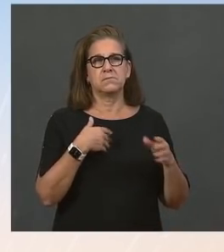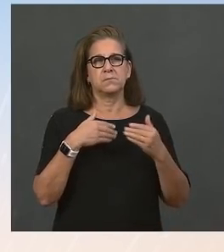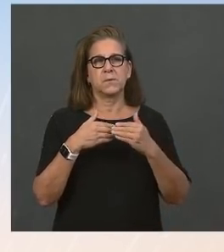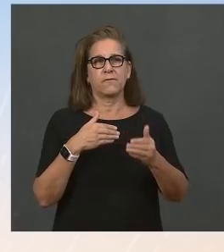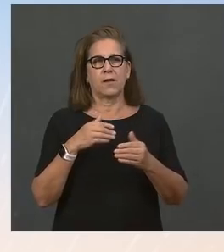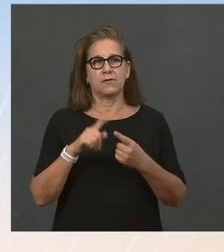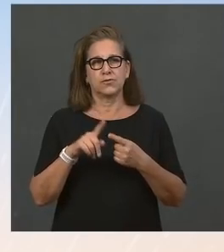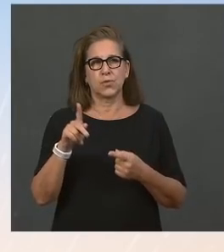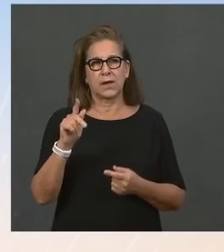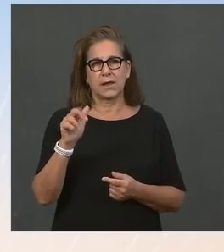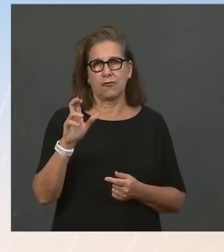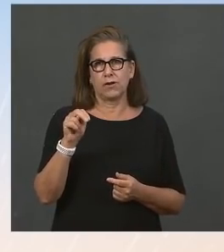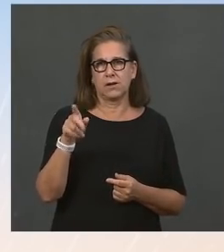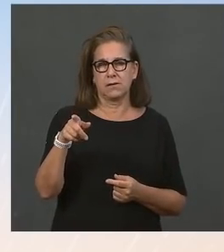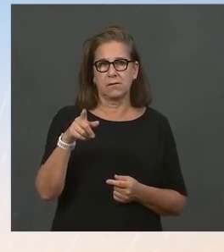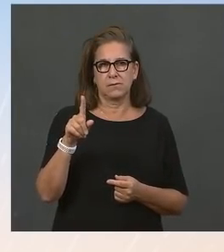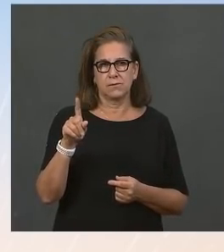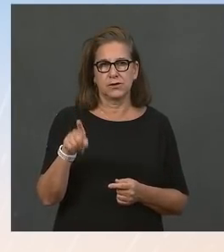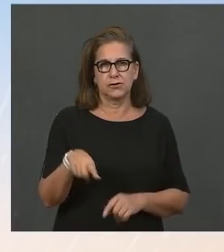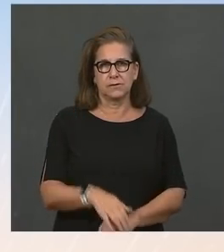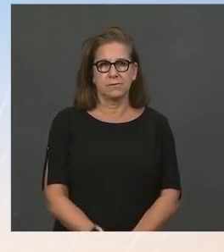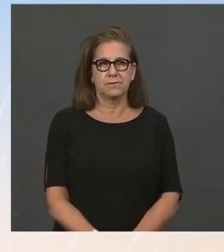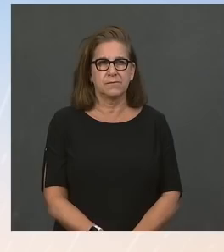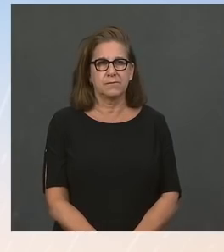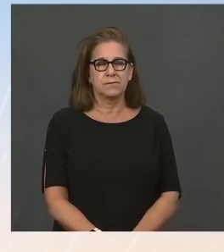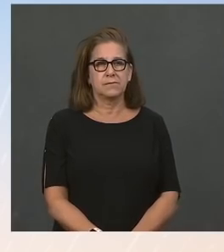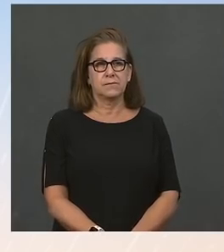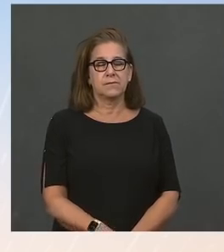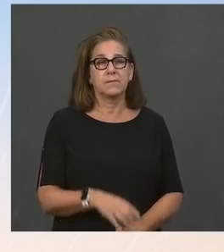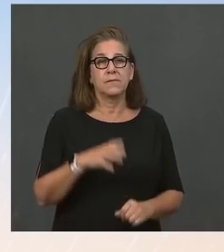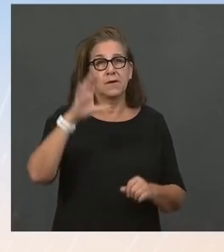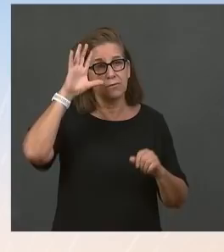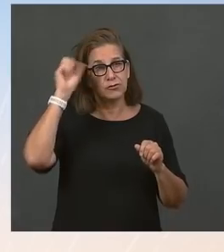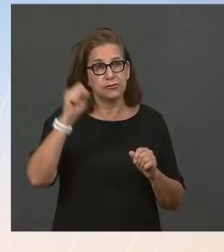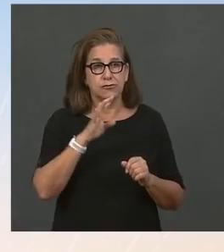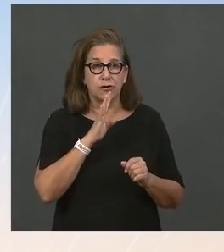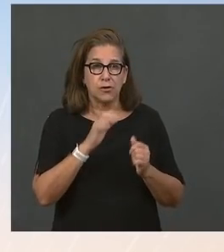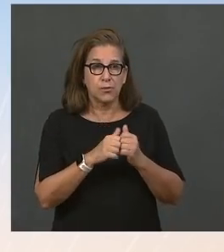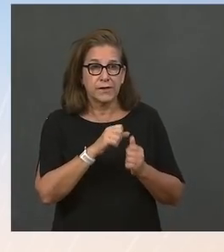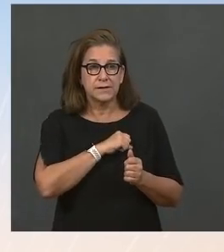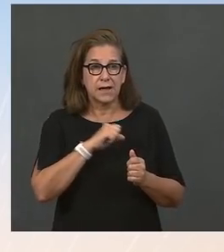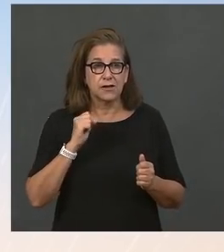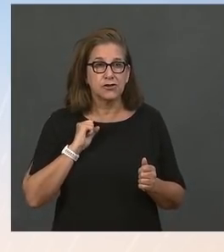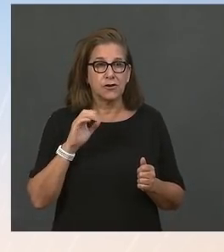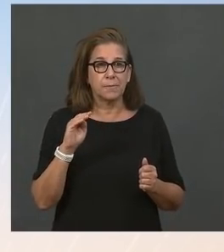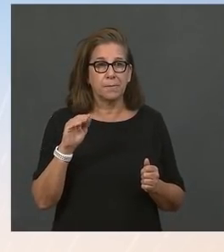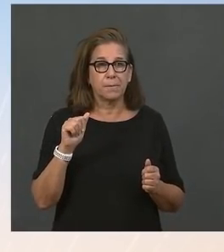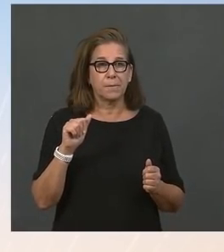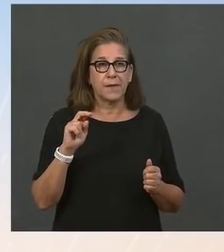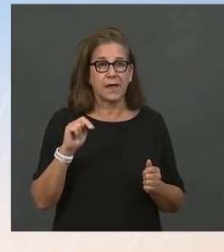Has the President spoken to Senators Manchin or Sinema today, since the town hall last night? Ms. Psaki: I don't have any updates on his calls specifically,